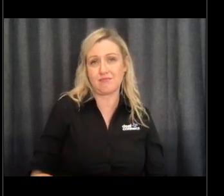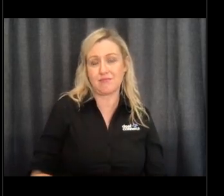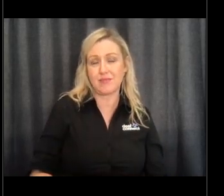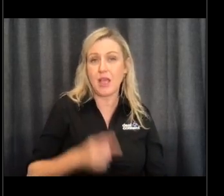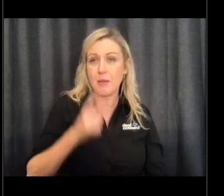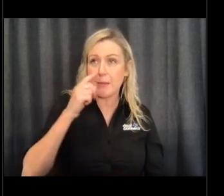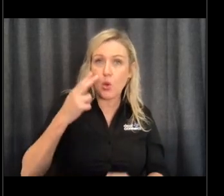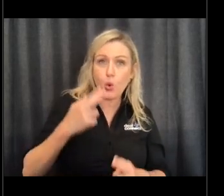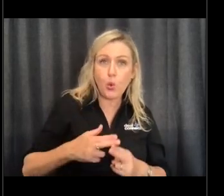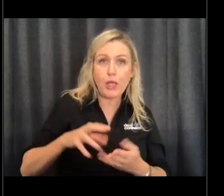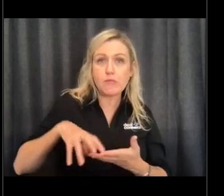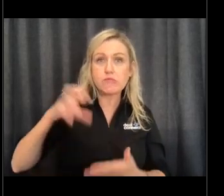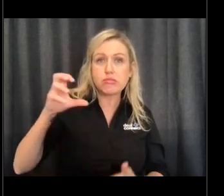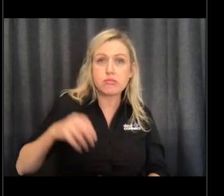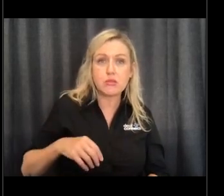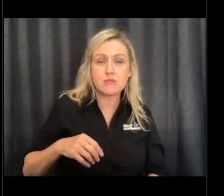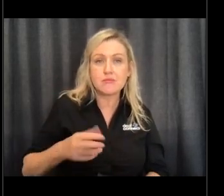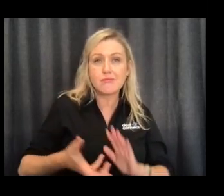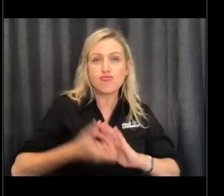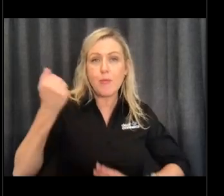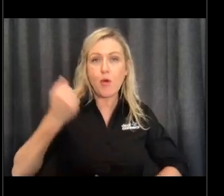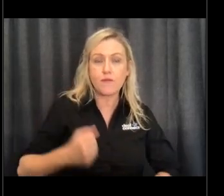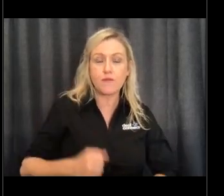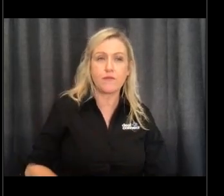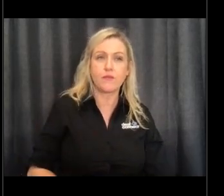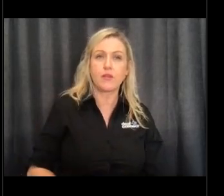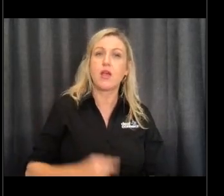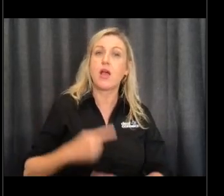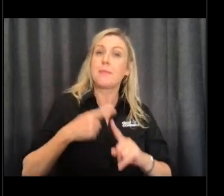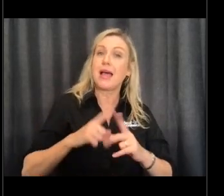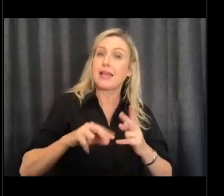The other thing about it is if they want you to sign something straight away take